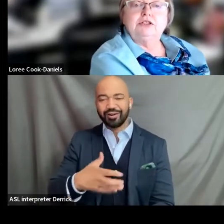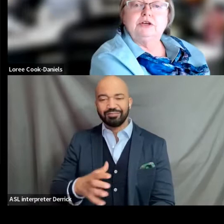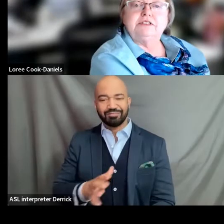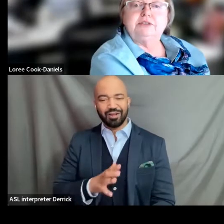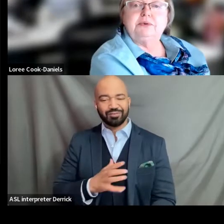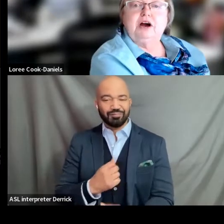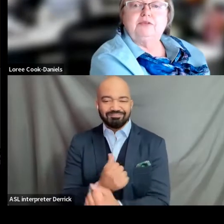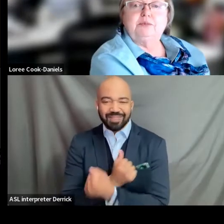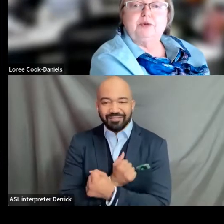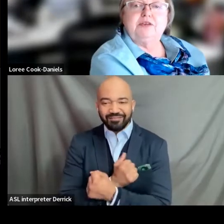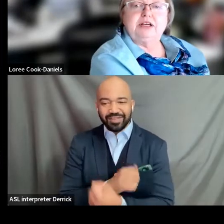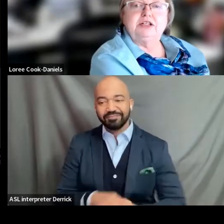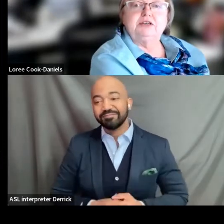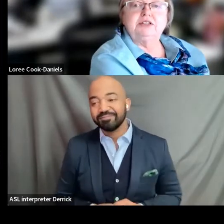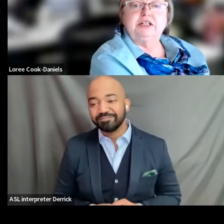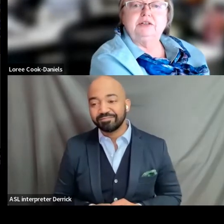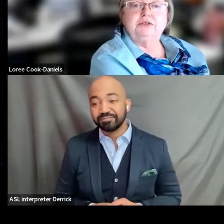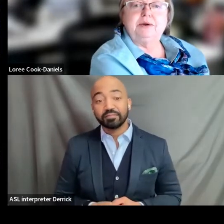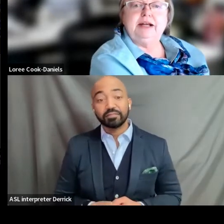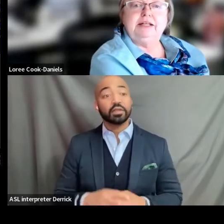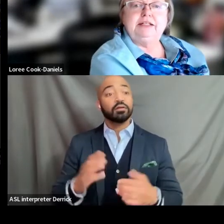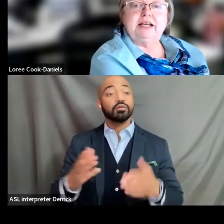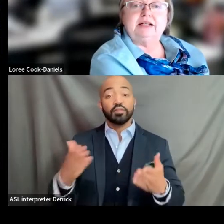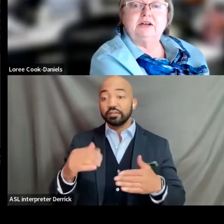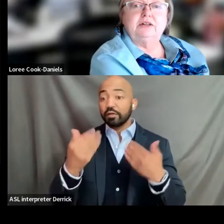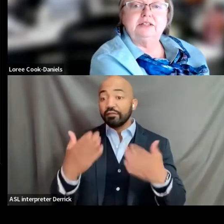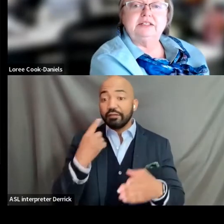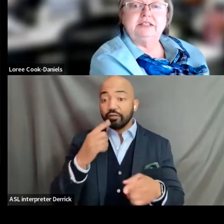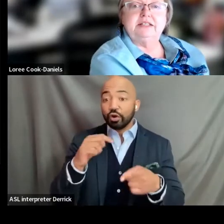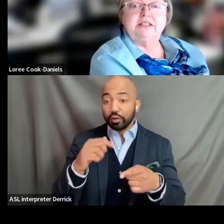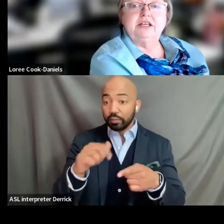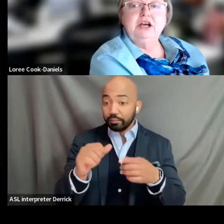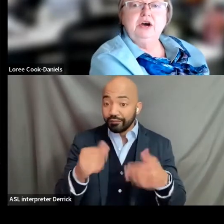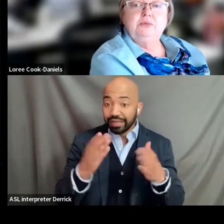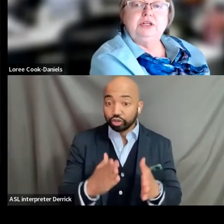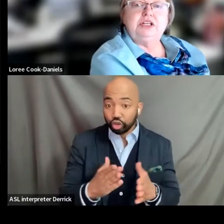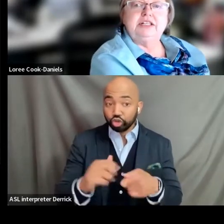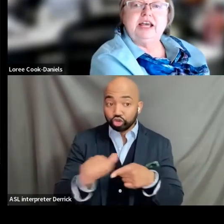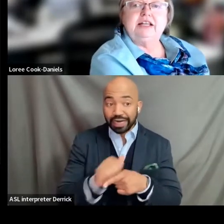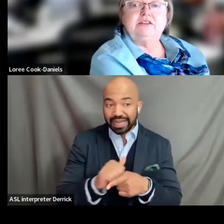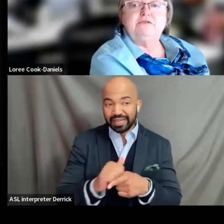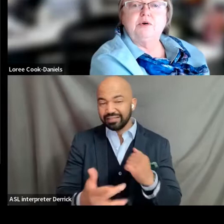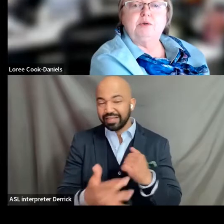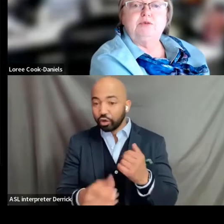The services we offer professionals include training and technical assistance which can take the form